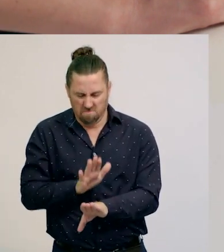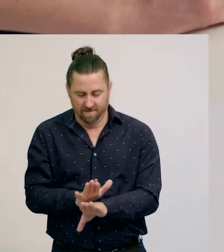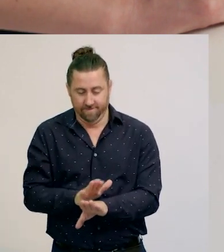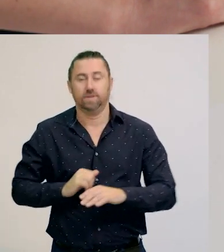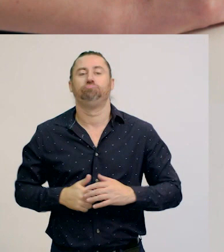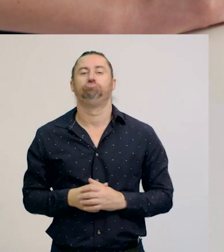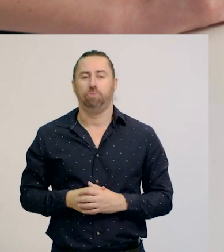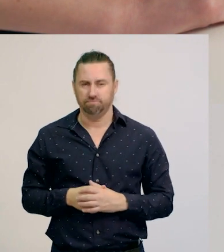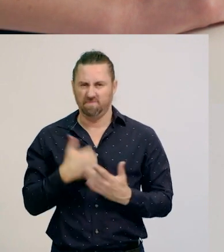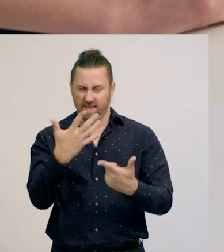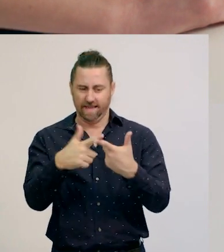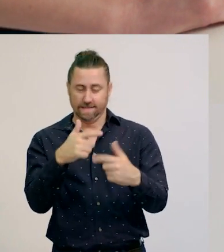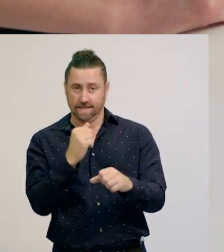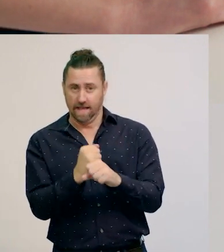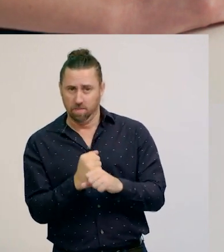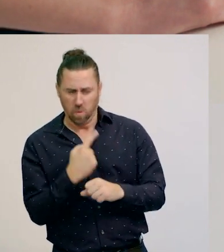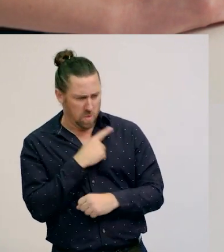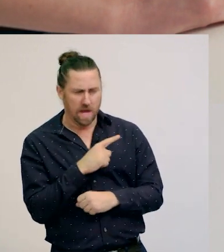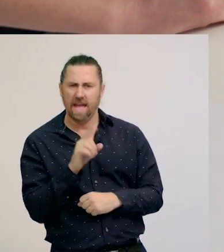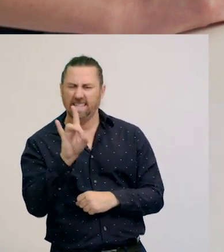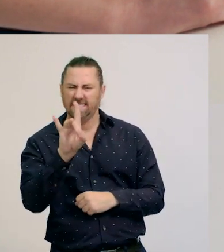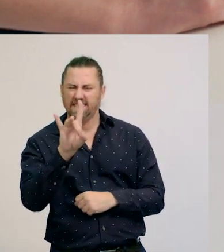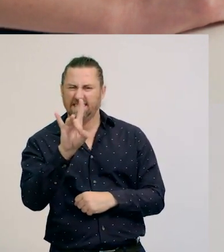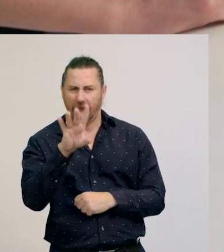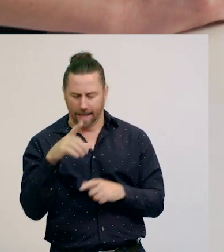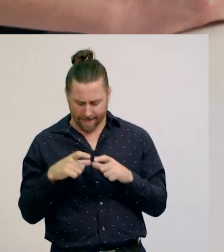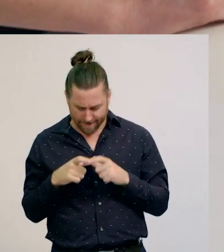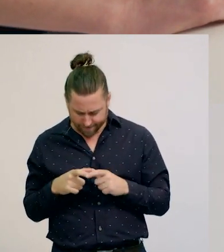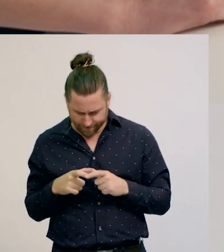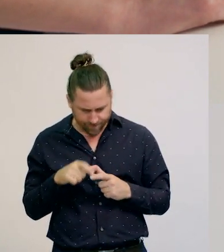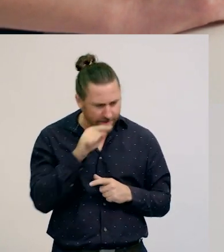Here's an example. Our target card is 10, and our value cards are: